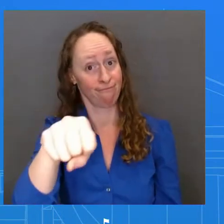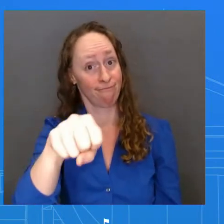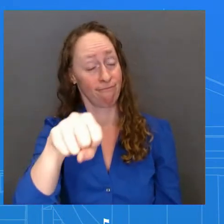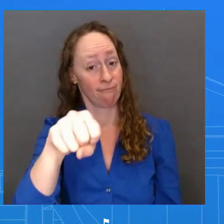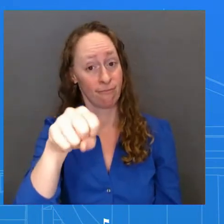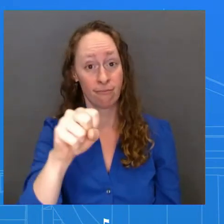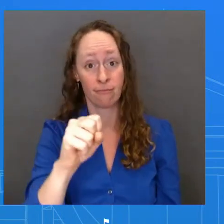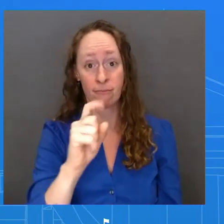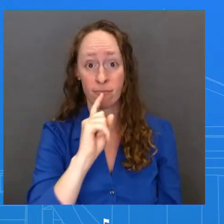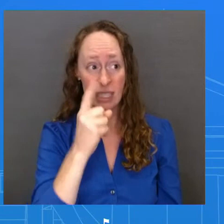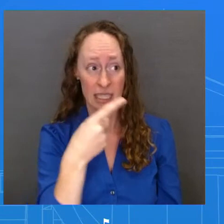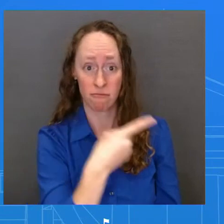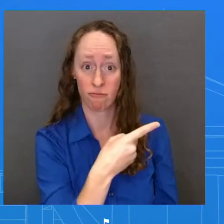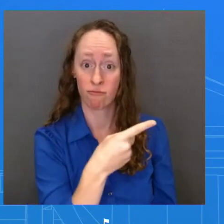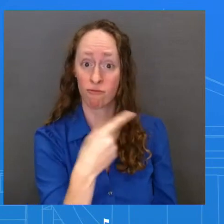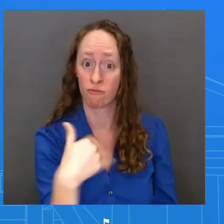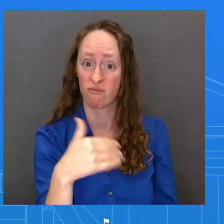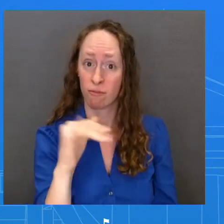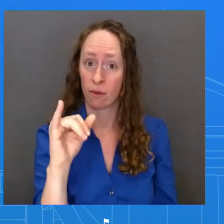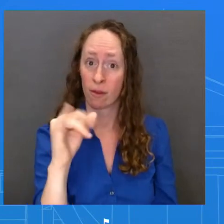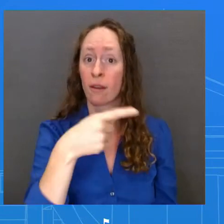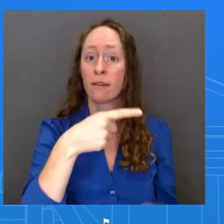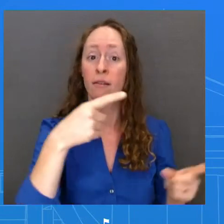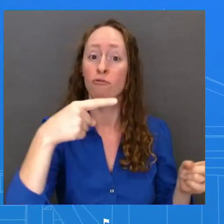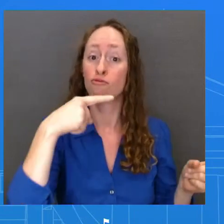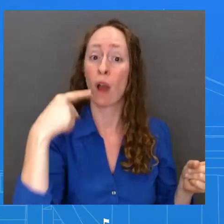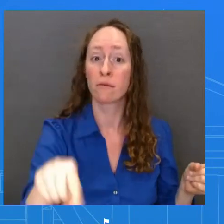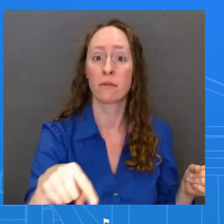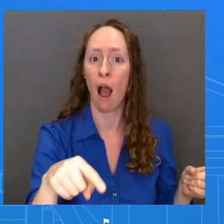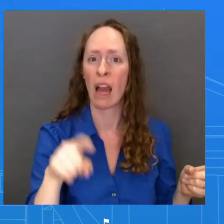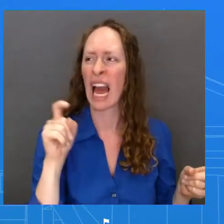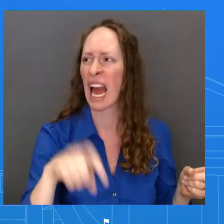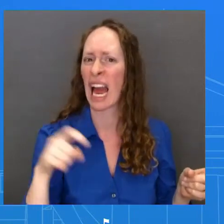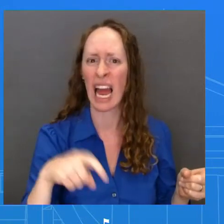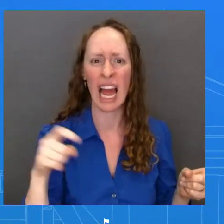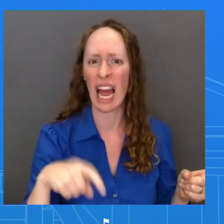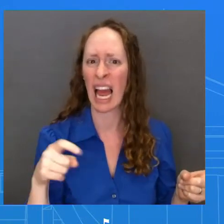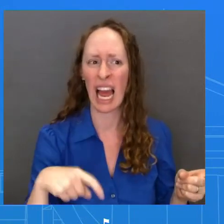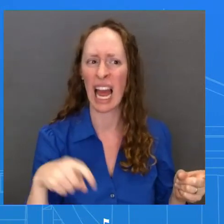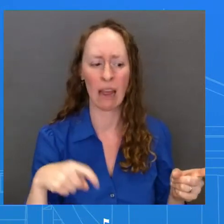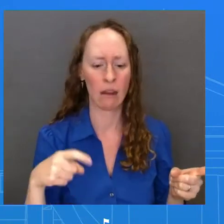And as they have done with other countries, like Iran, when they asked, they usually also offer